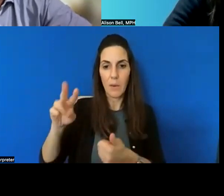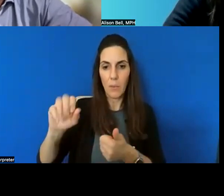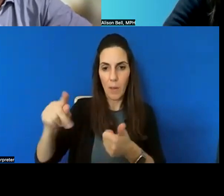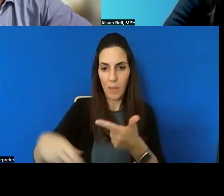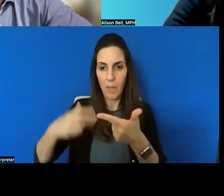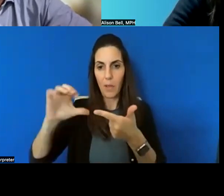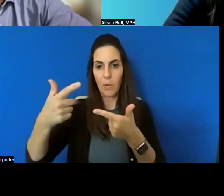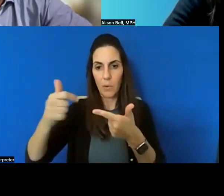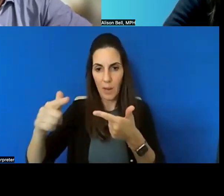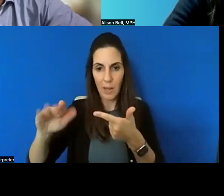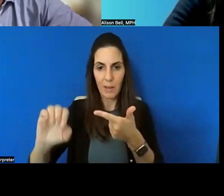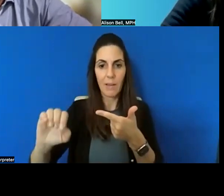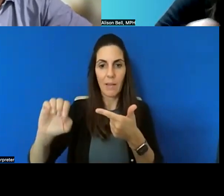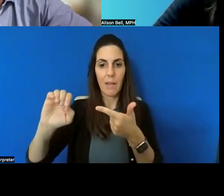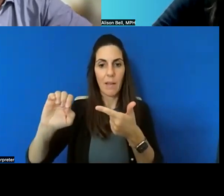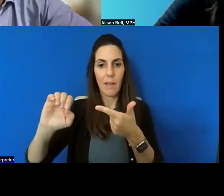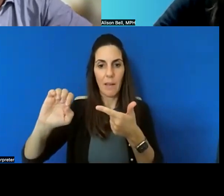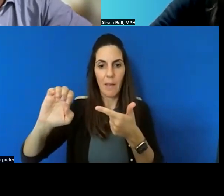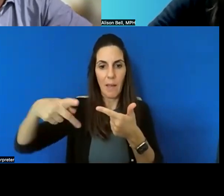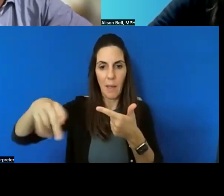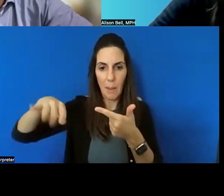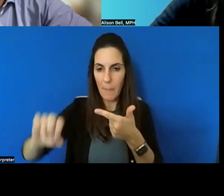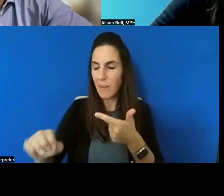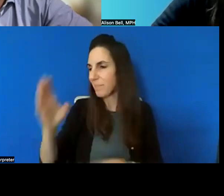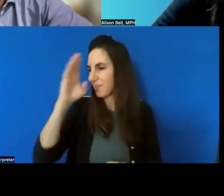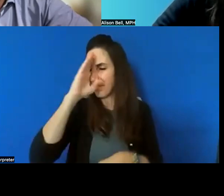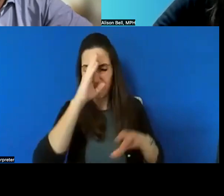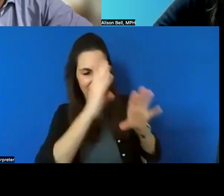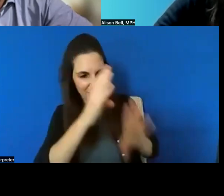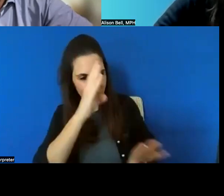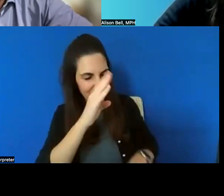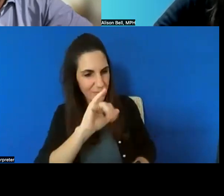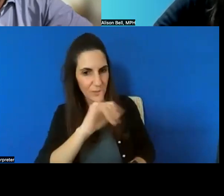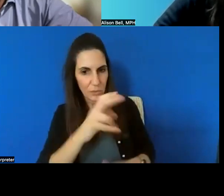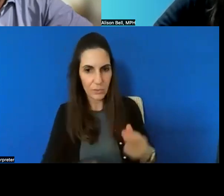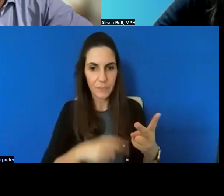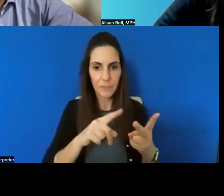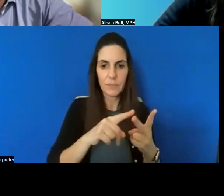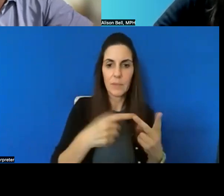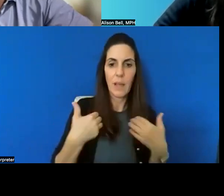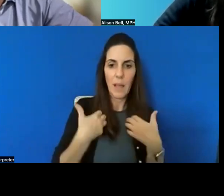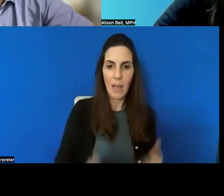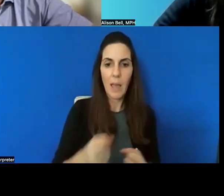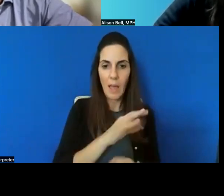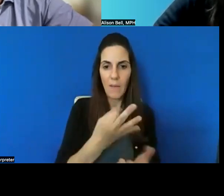welcome Craig hey John we also have health and financial literacy coordinator at the Florida